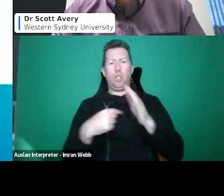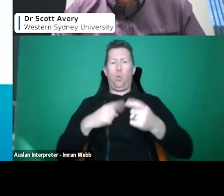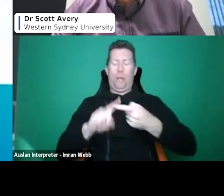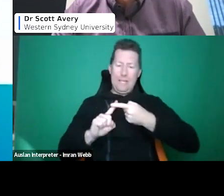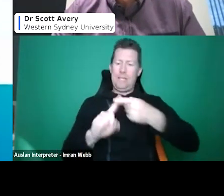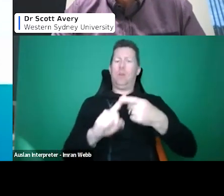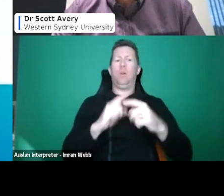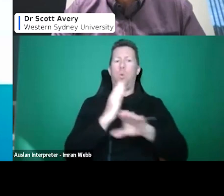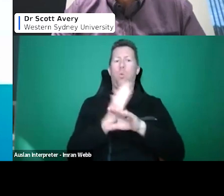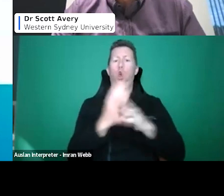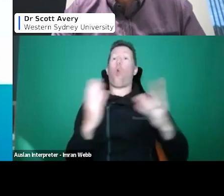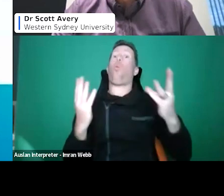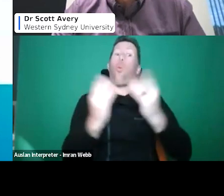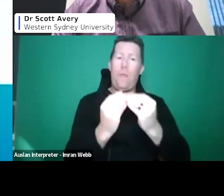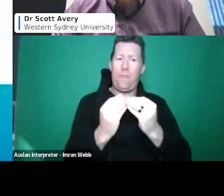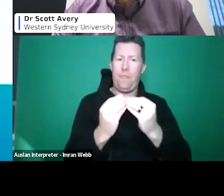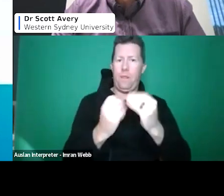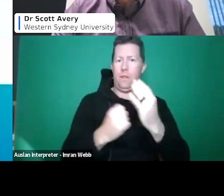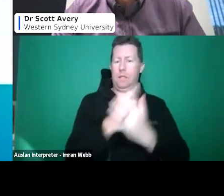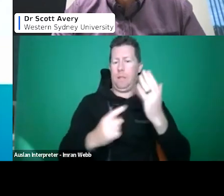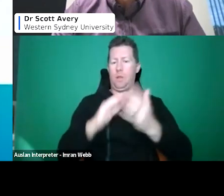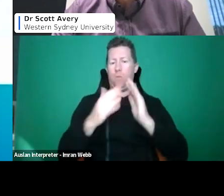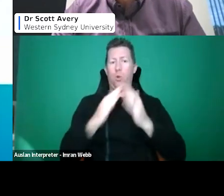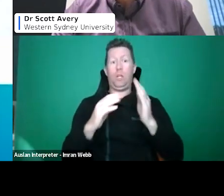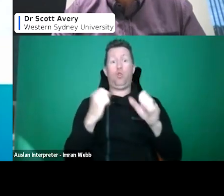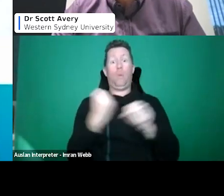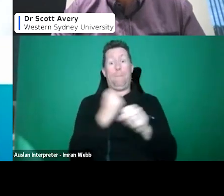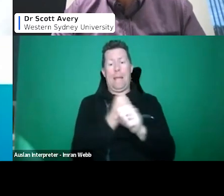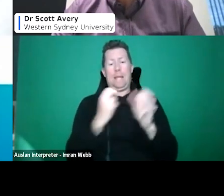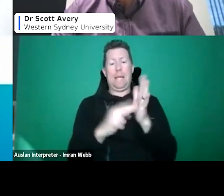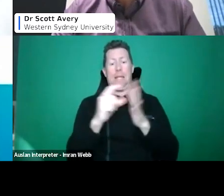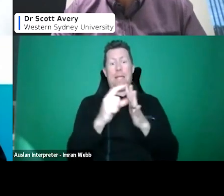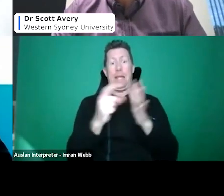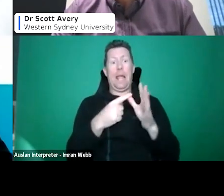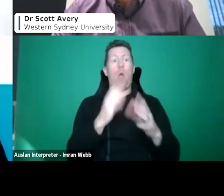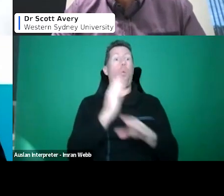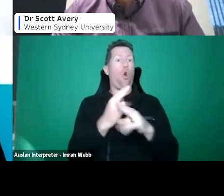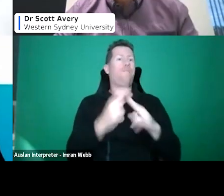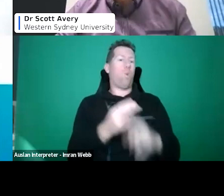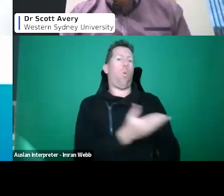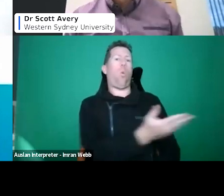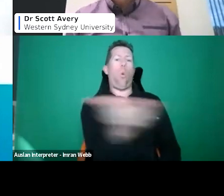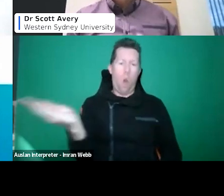community to make this asset one that works for everyone. So thank you for your time on that.